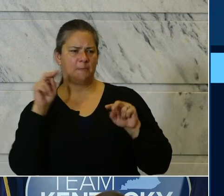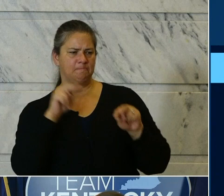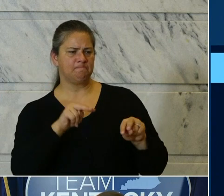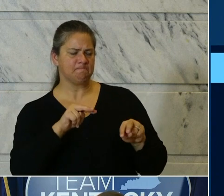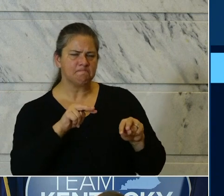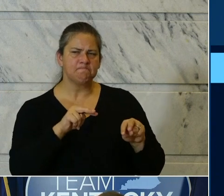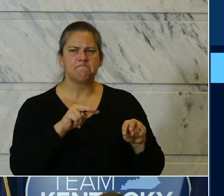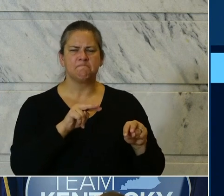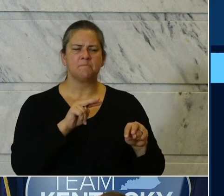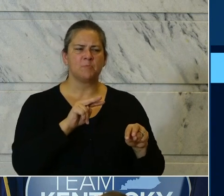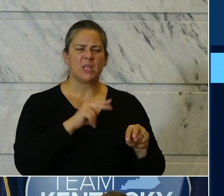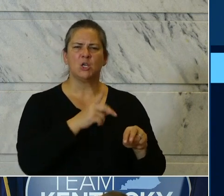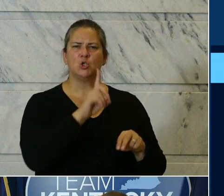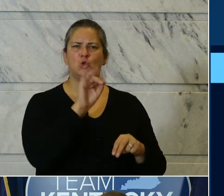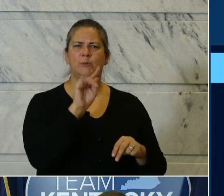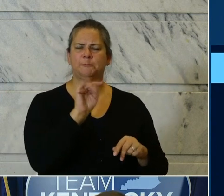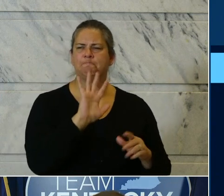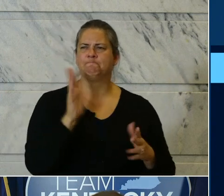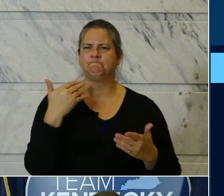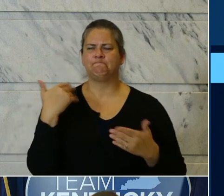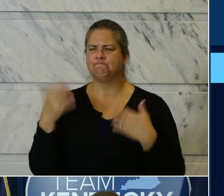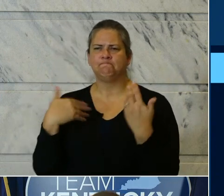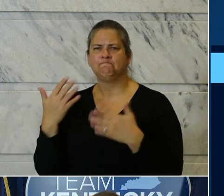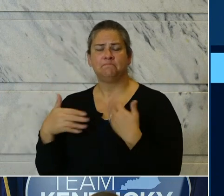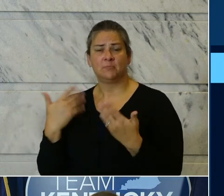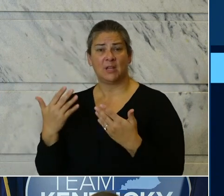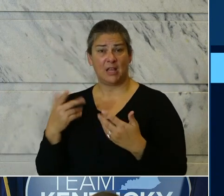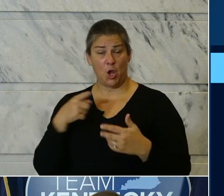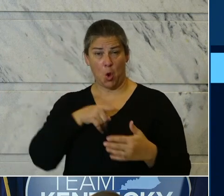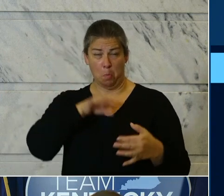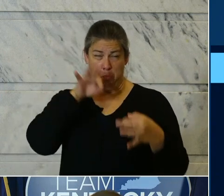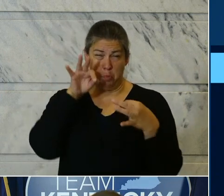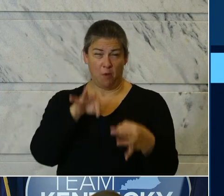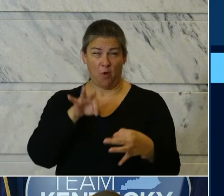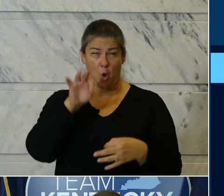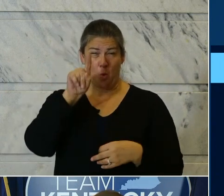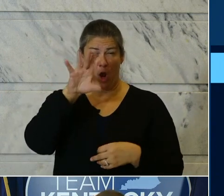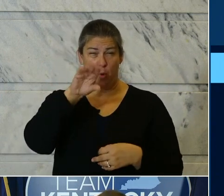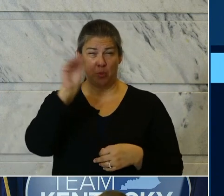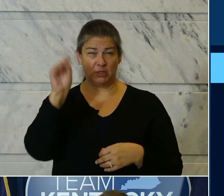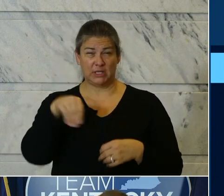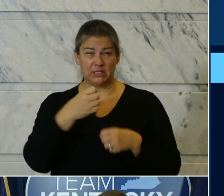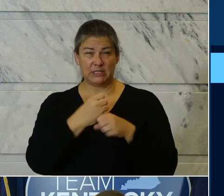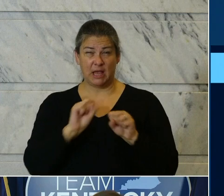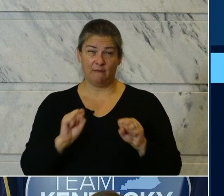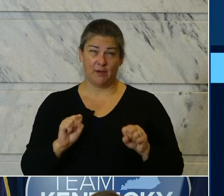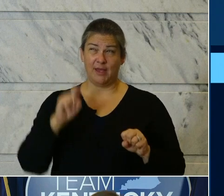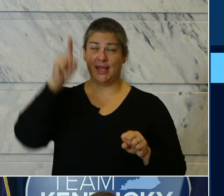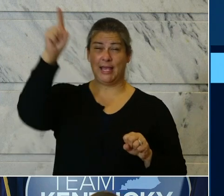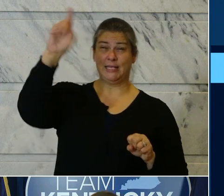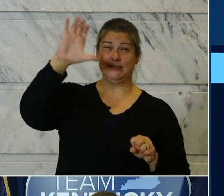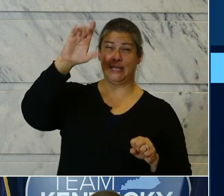COMMUNITY LEADERS AND GRAB A HOLD OF IT AND PUSH IT AS HARD AS THEY CAN- NOW IS IT